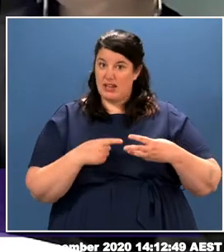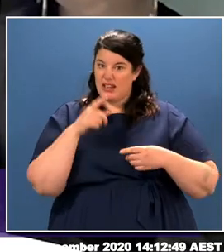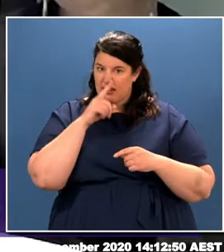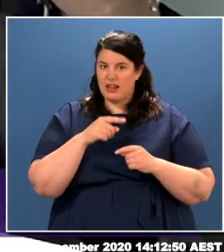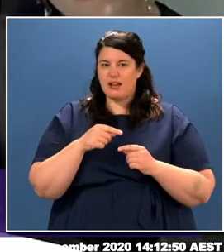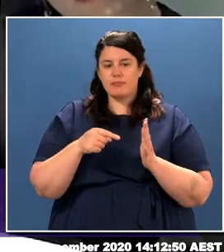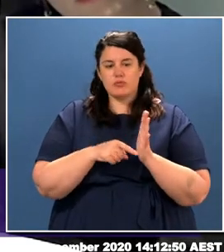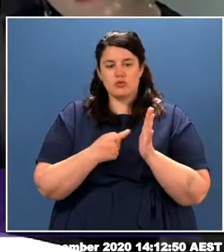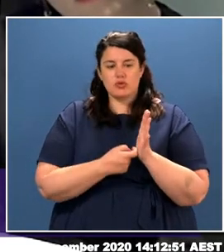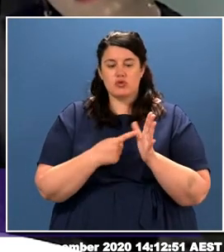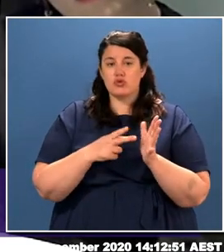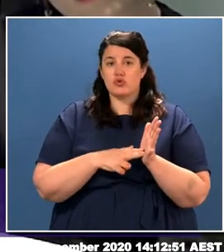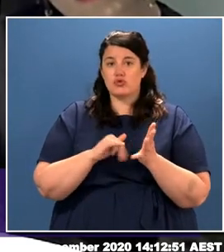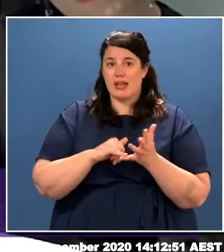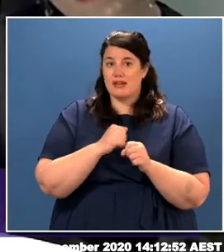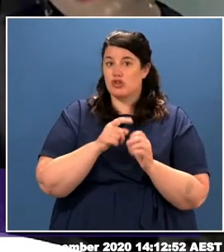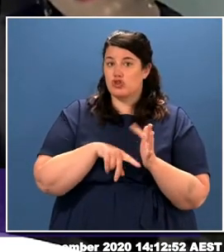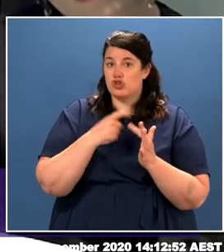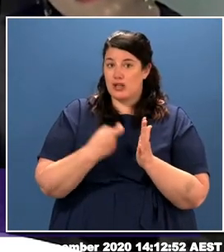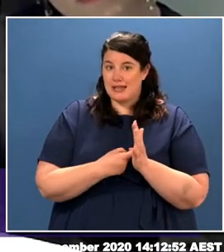diverse people and intersex people in the workplace.